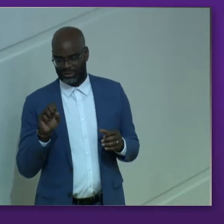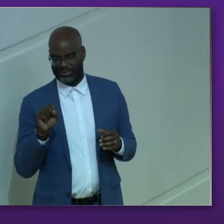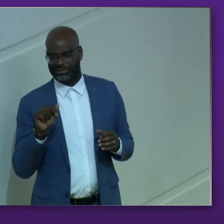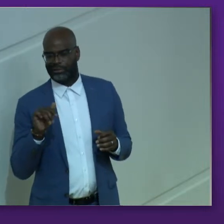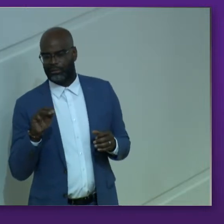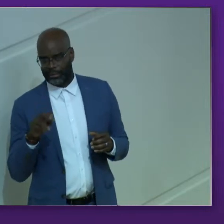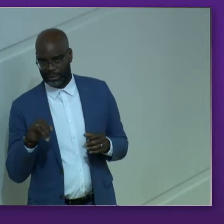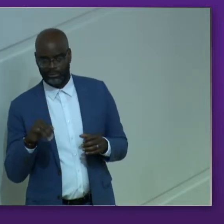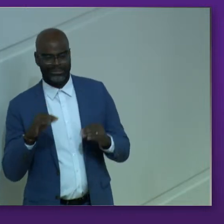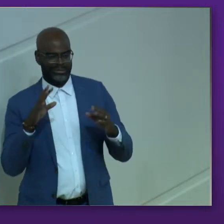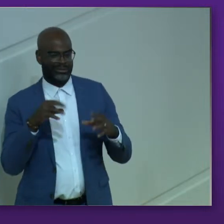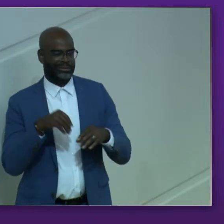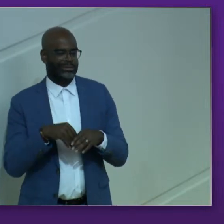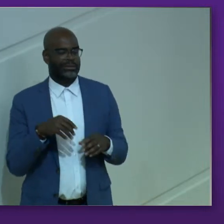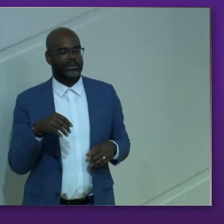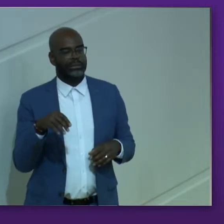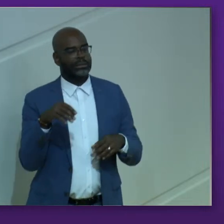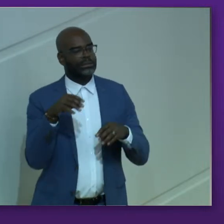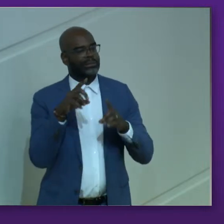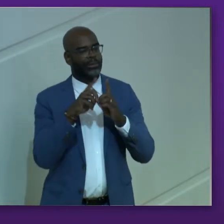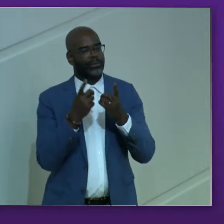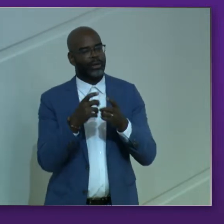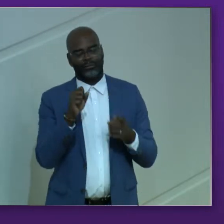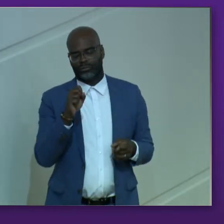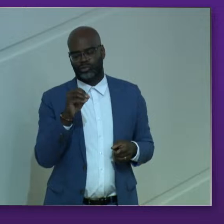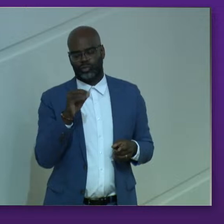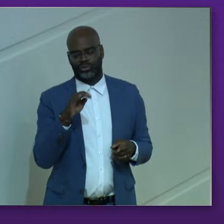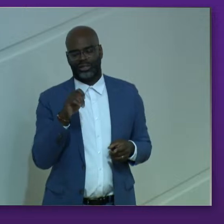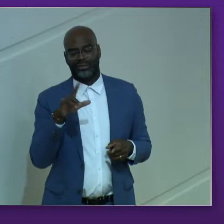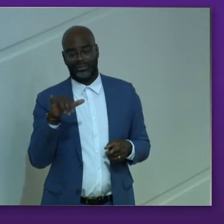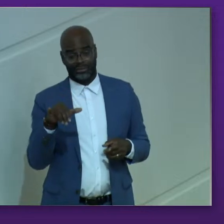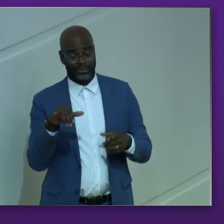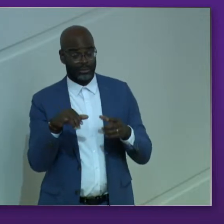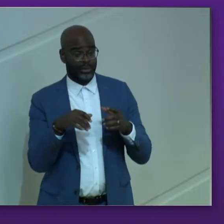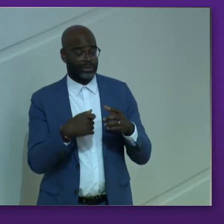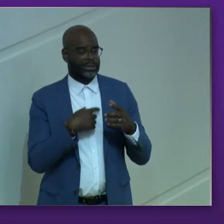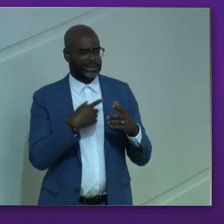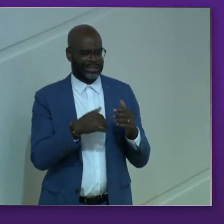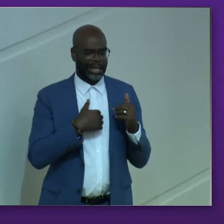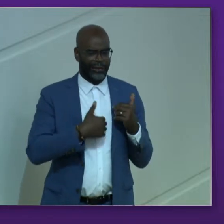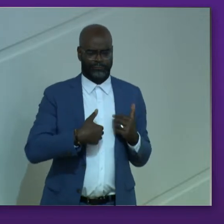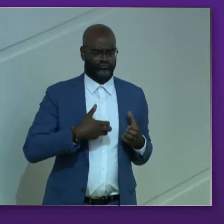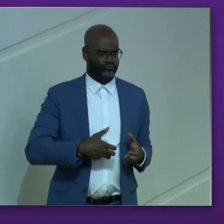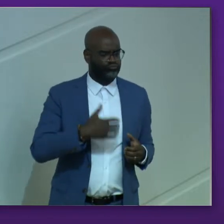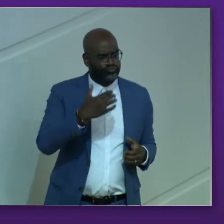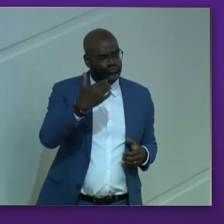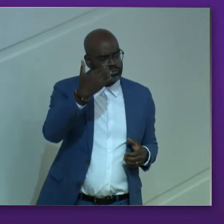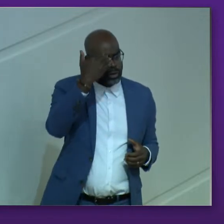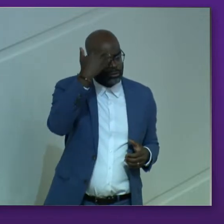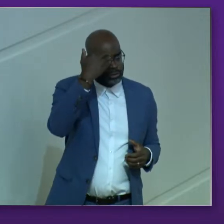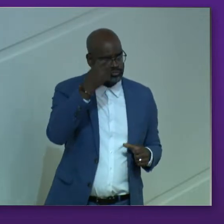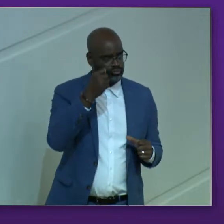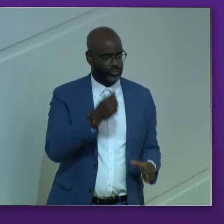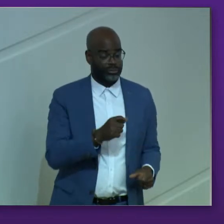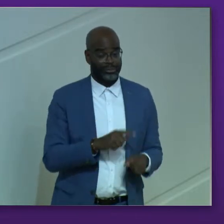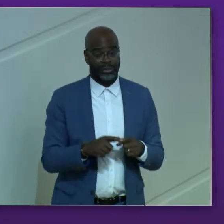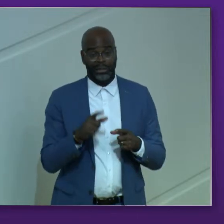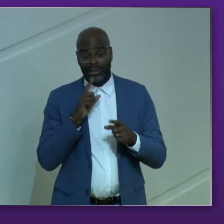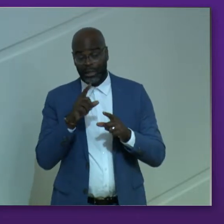[LISTING NAMES] IS A PROFESSOR